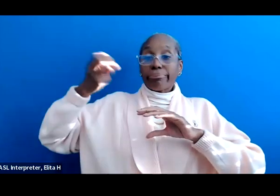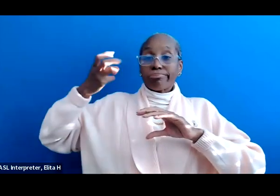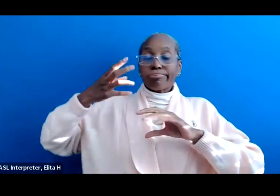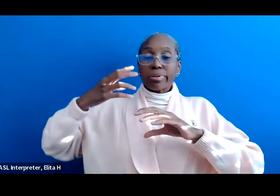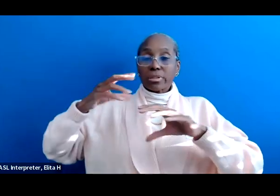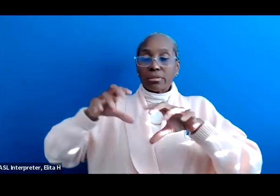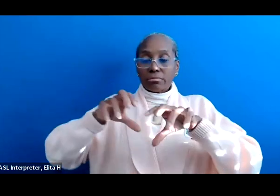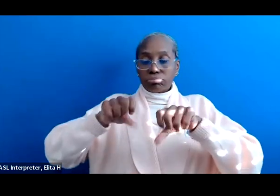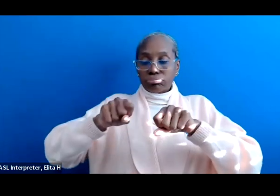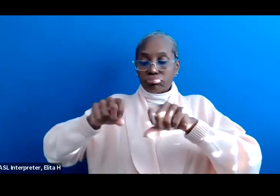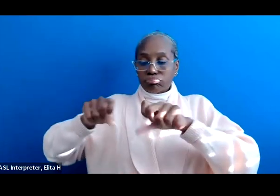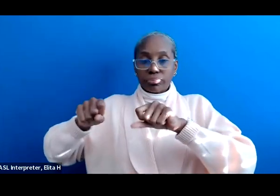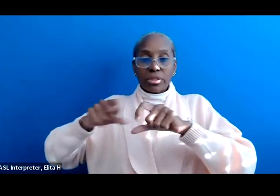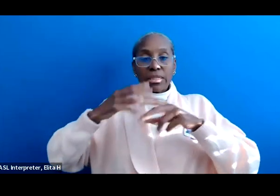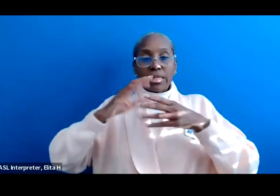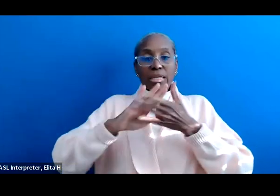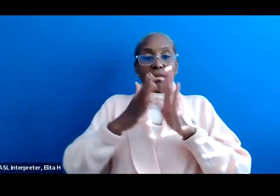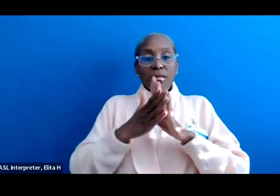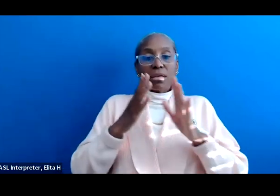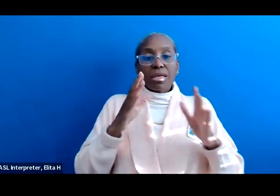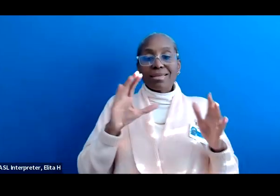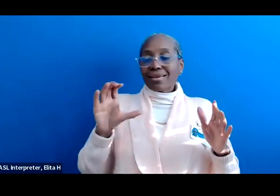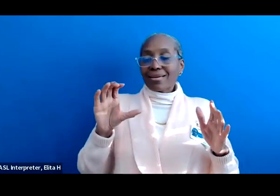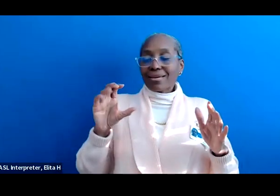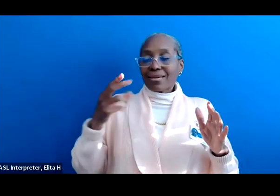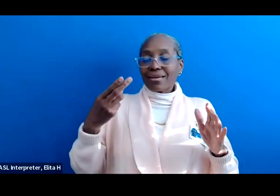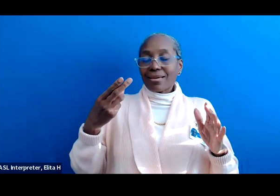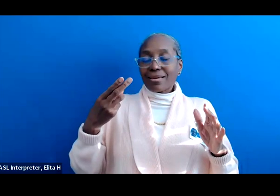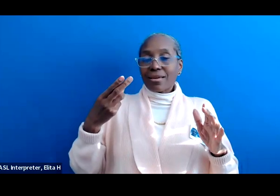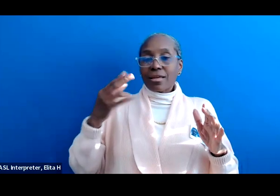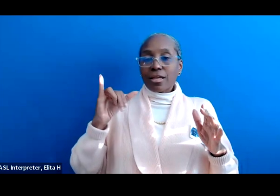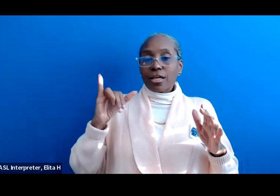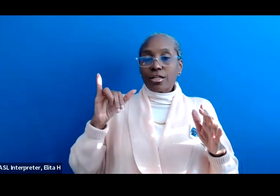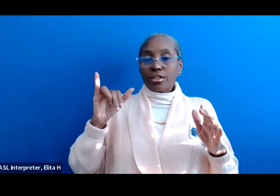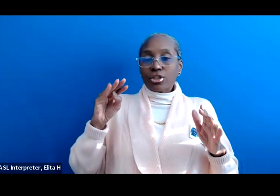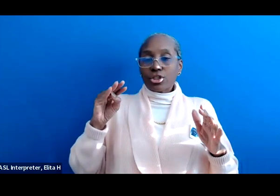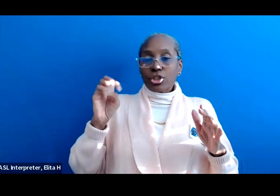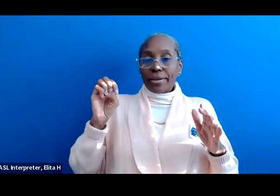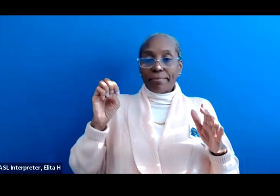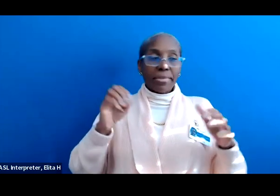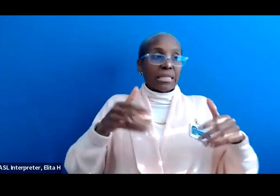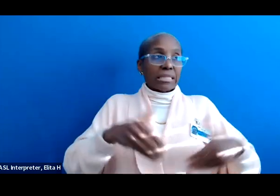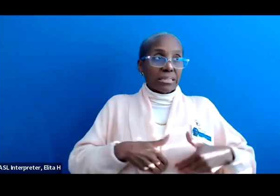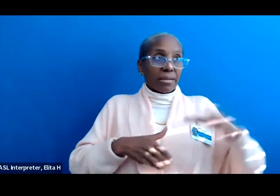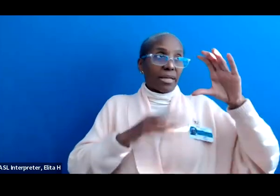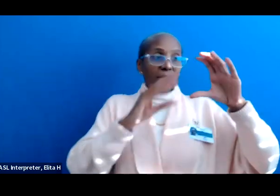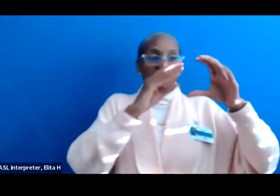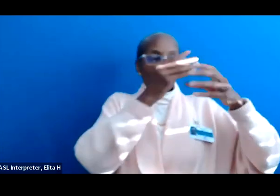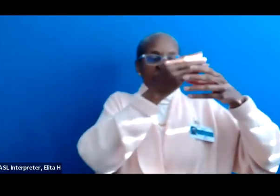Because it goes in kind of, they call it chine, it's kind of a thick sludge, it goes from your stomach and goes through the small intestine